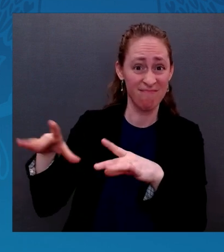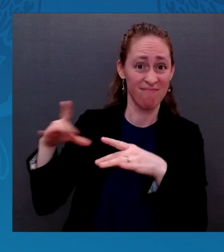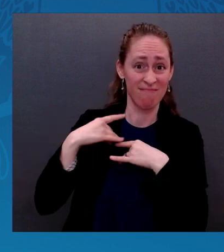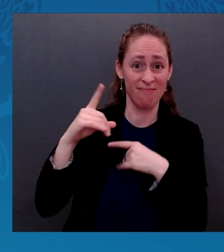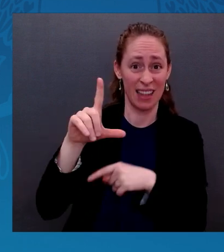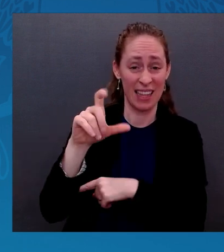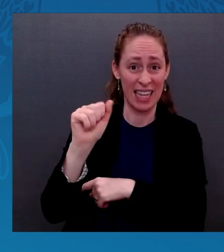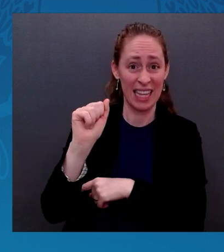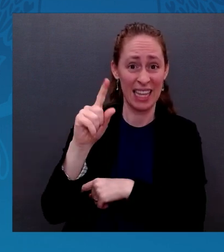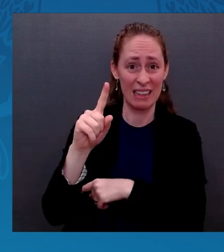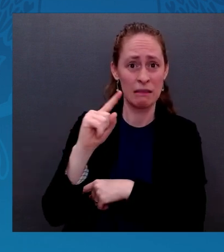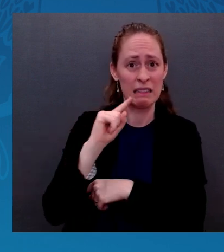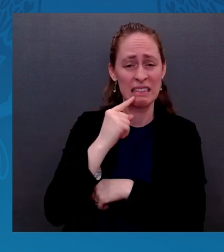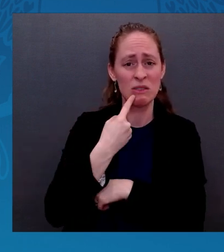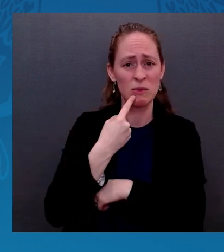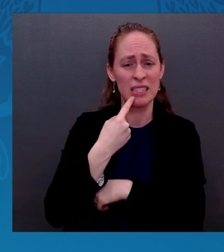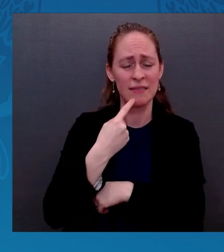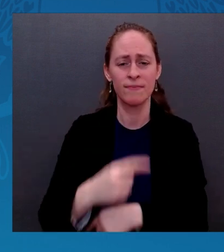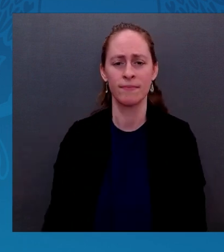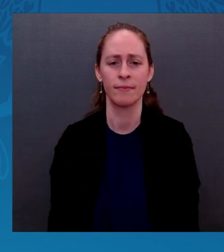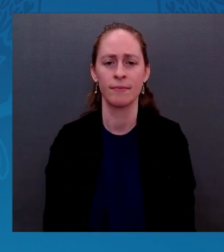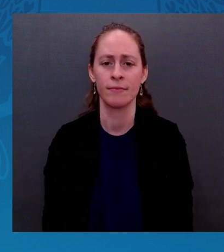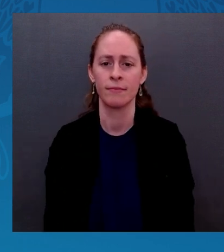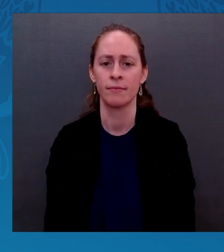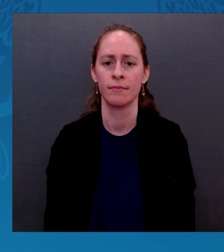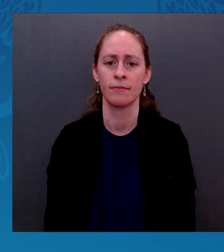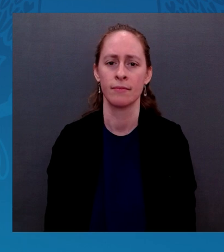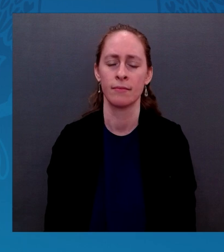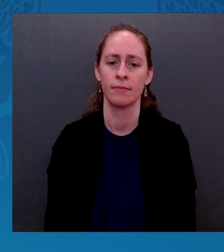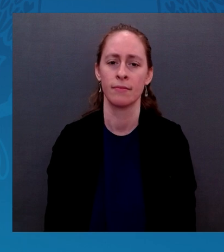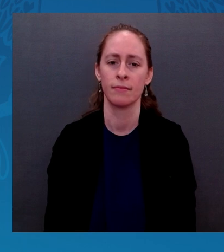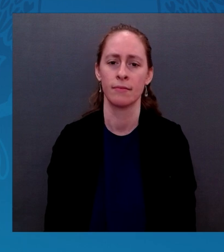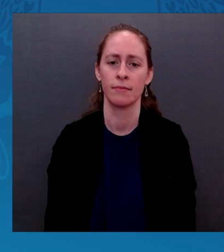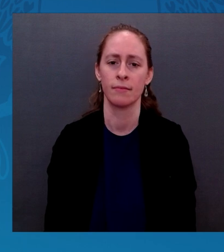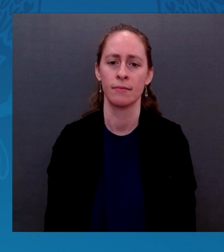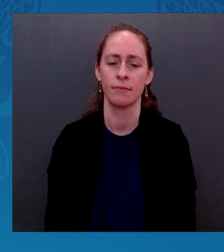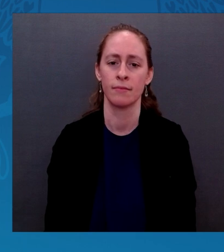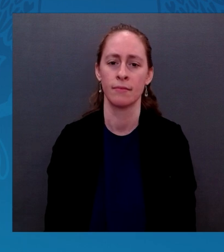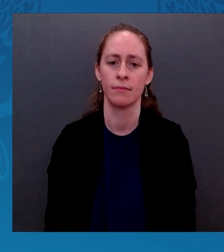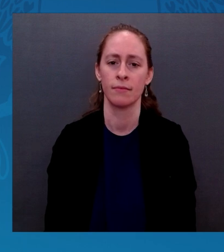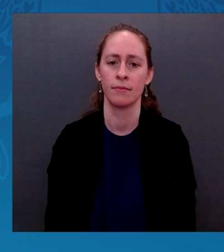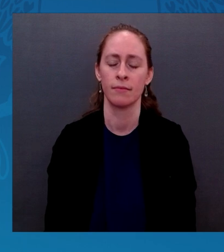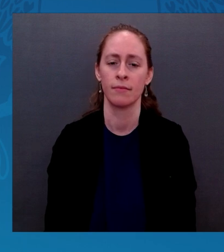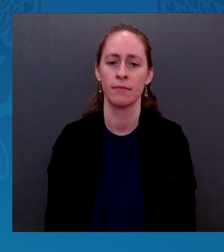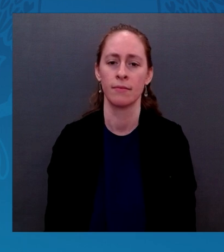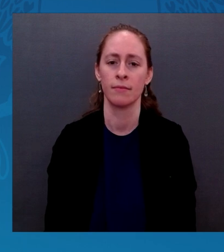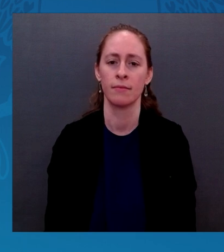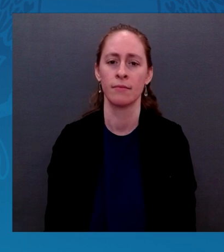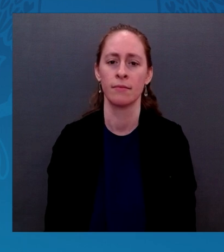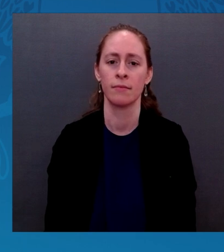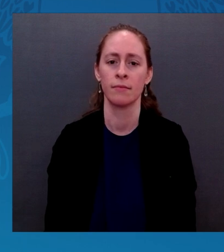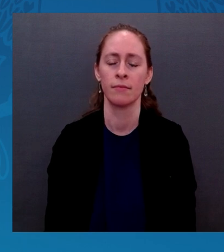What this does in terms of impeding the God, given capacity of our children to learn and to thrive,